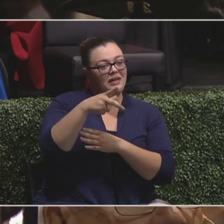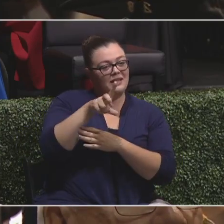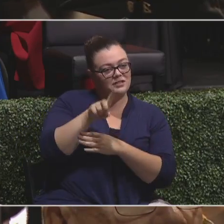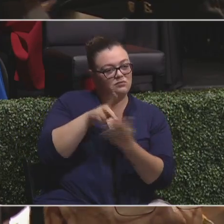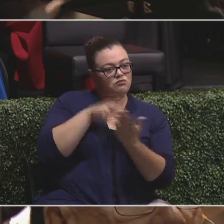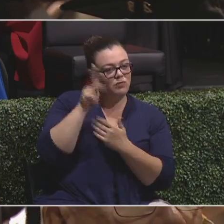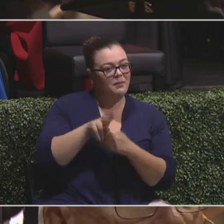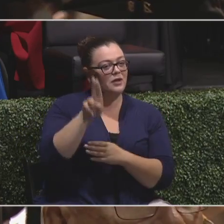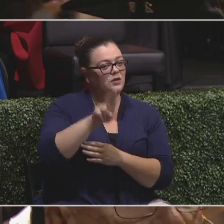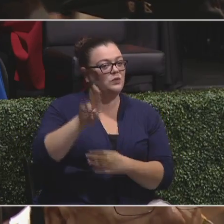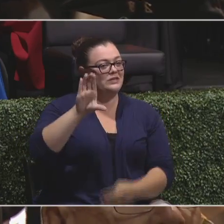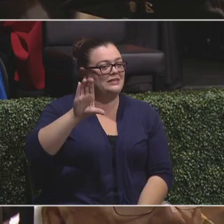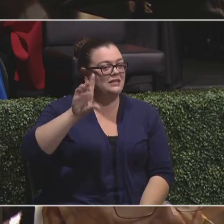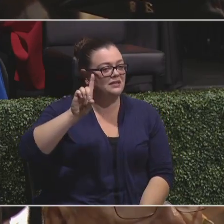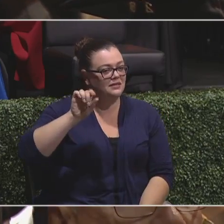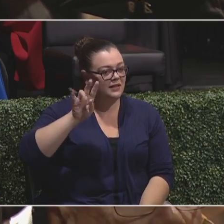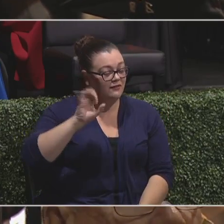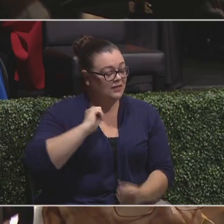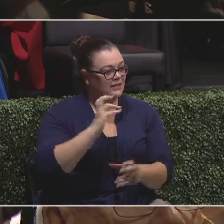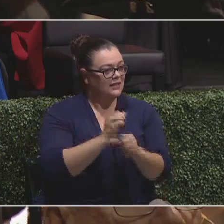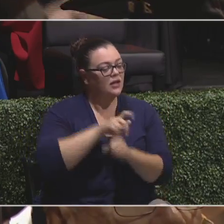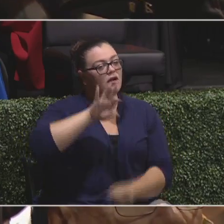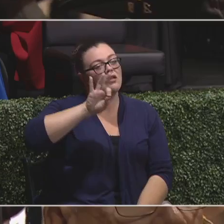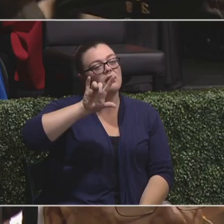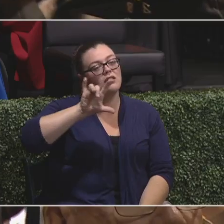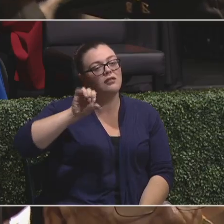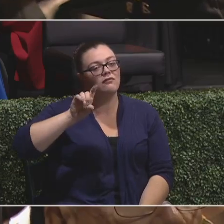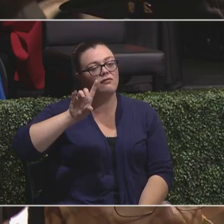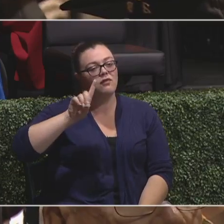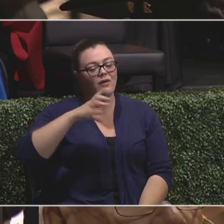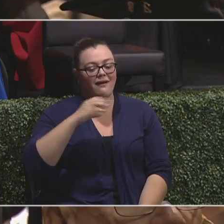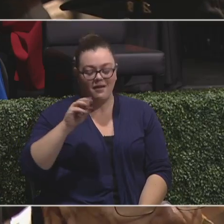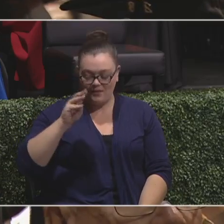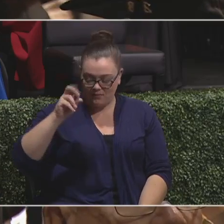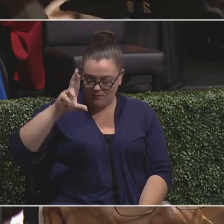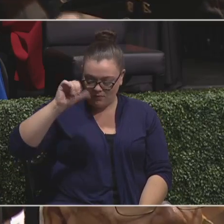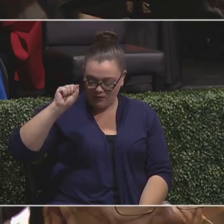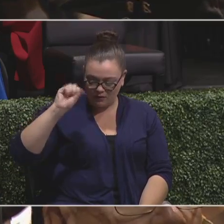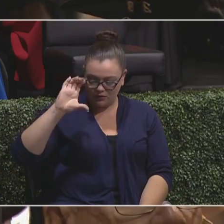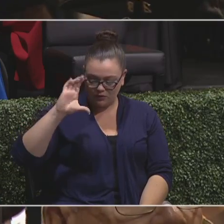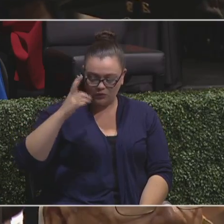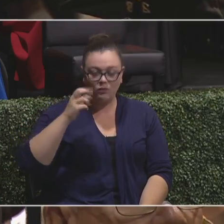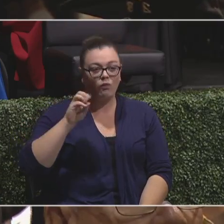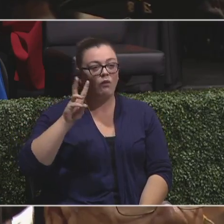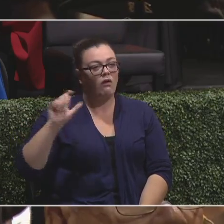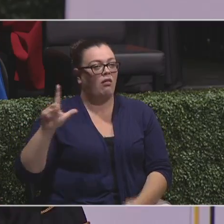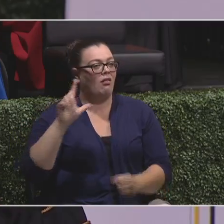LAUDE WITH A BACHELOR OF SCIENCE IN BIOLOGY AND MINOR IN MICROBIOLOGY AND HAS BEEN A CCEPTED INTO A PH.D.